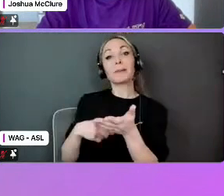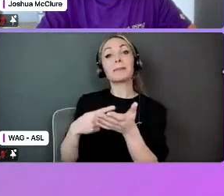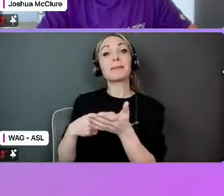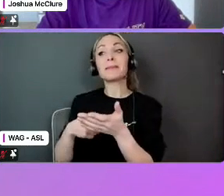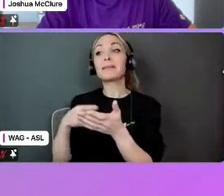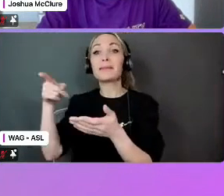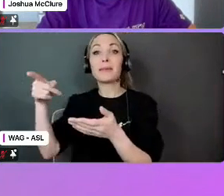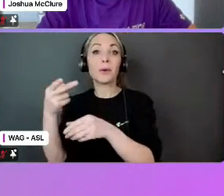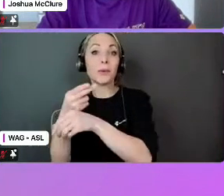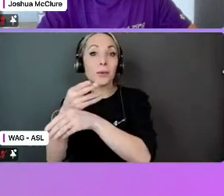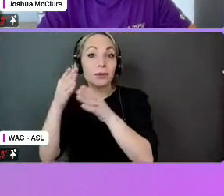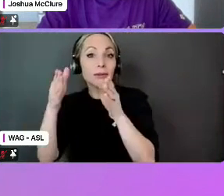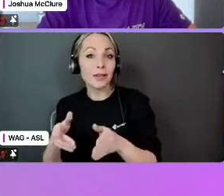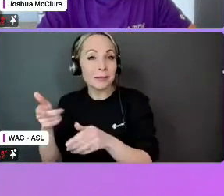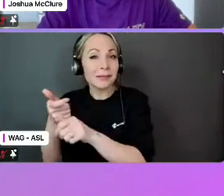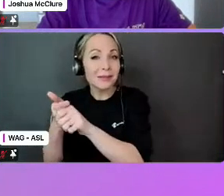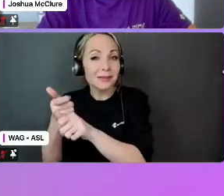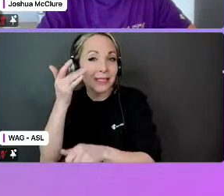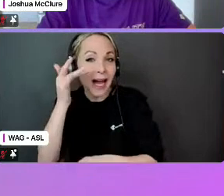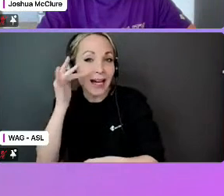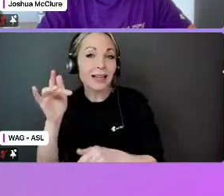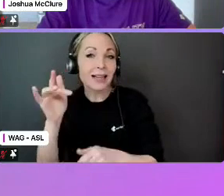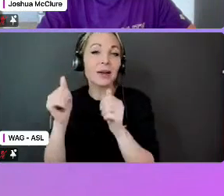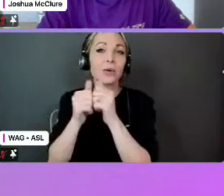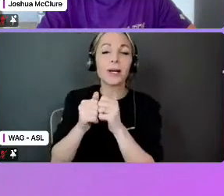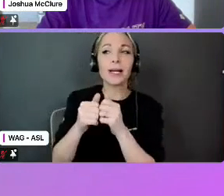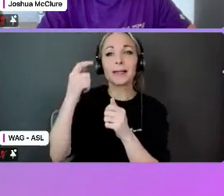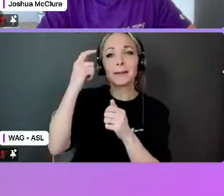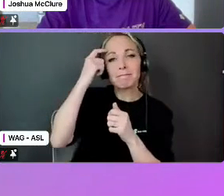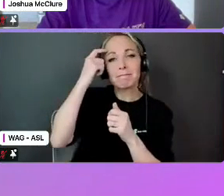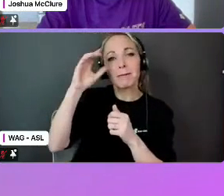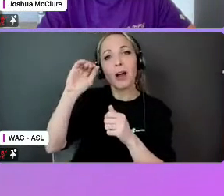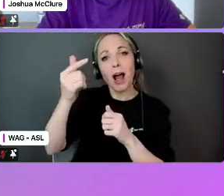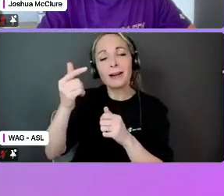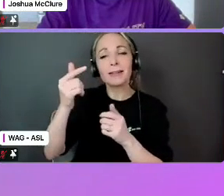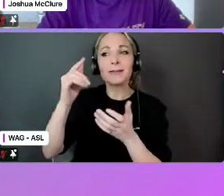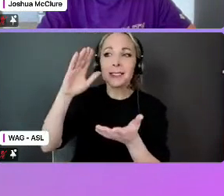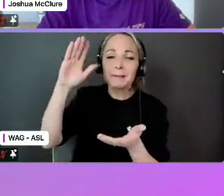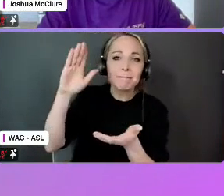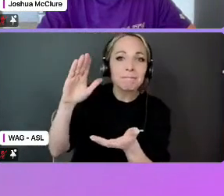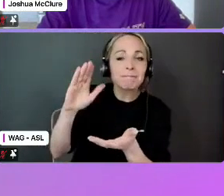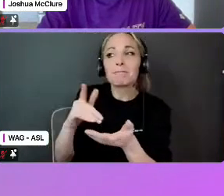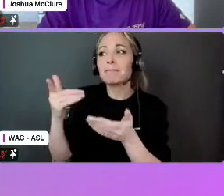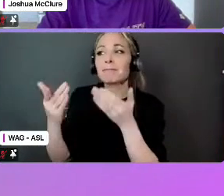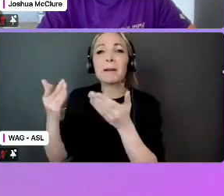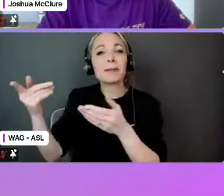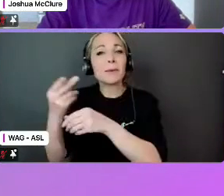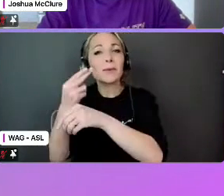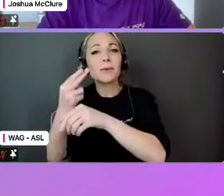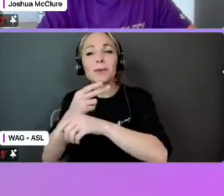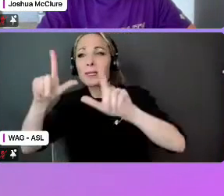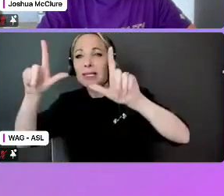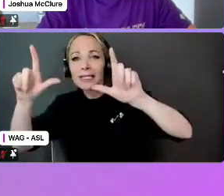the star. The only use case we could come up with is sometimes cited users with